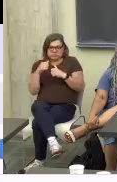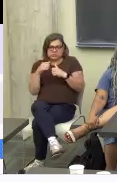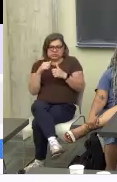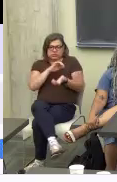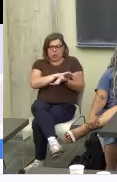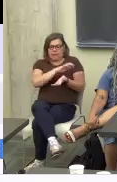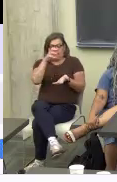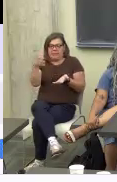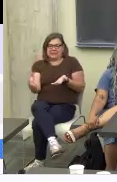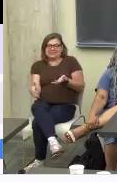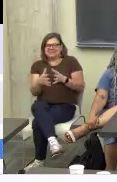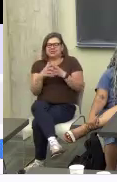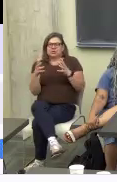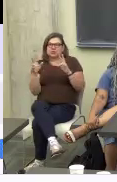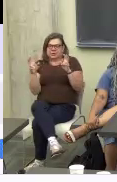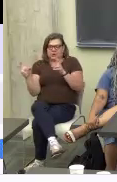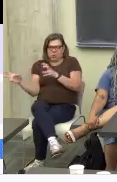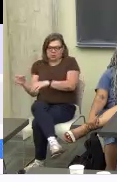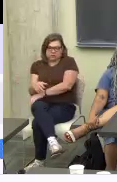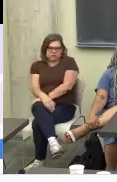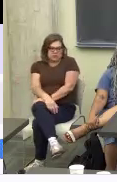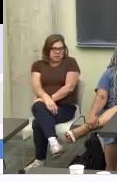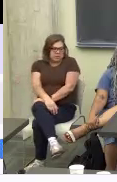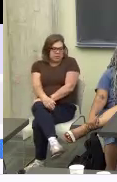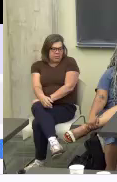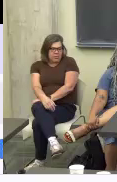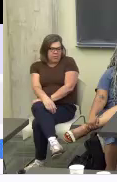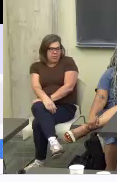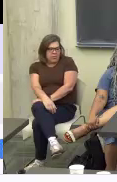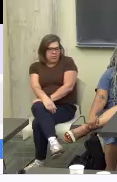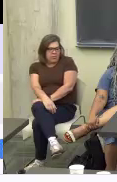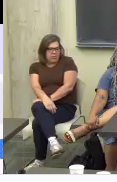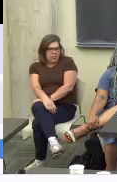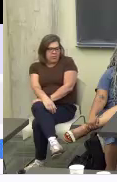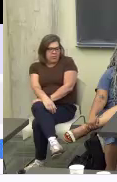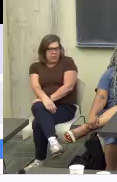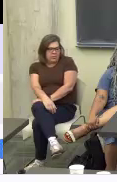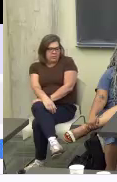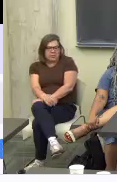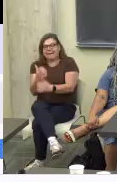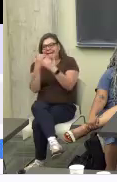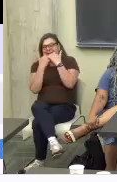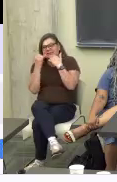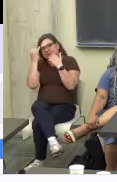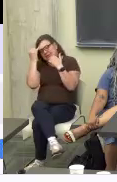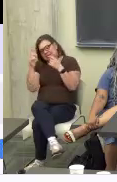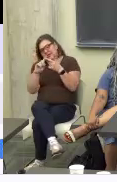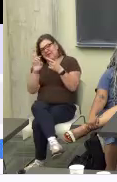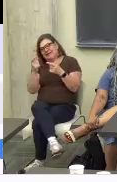I don't know. There's too many quotes in here She says, I cherish the notion of a gift economy that